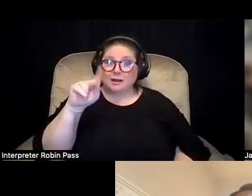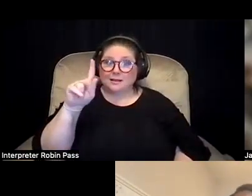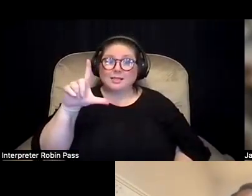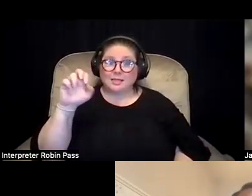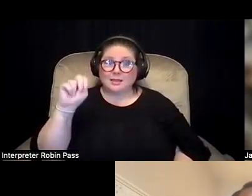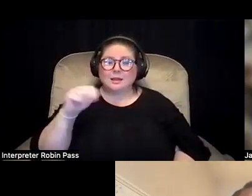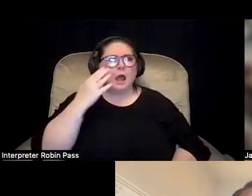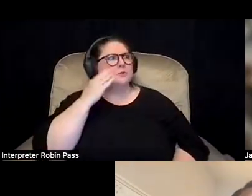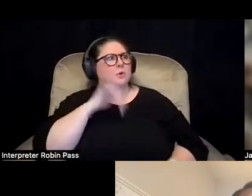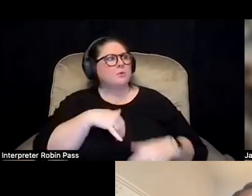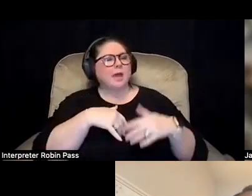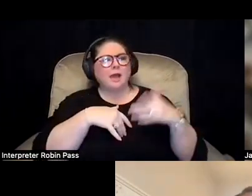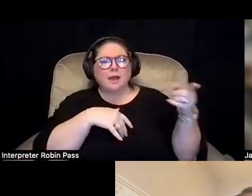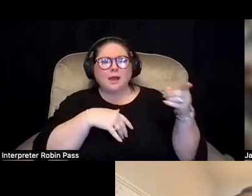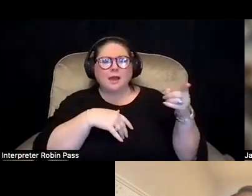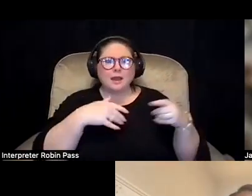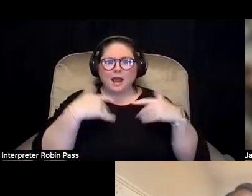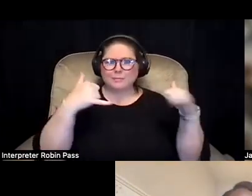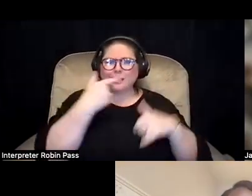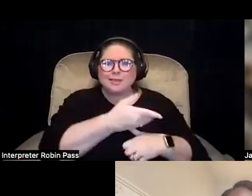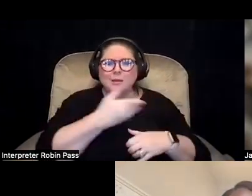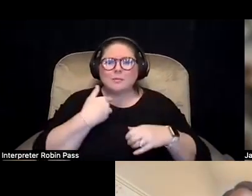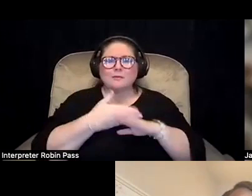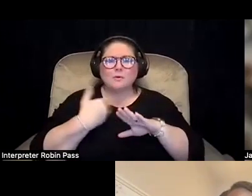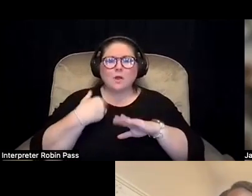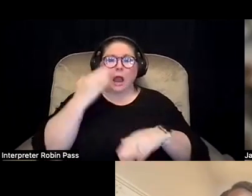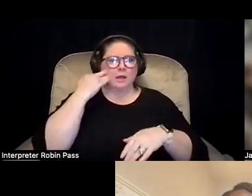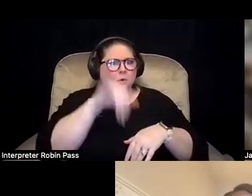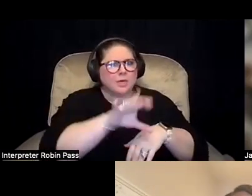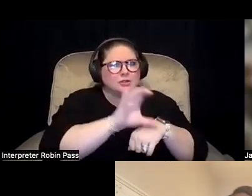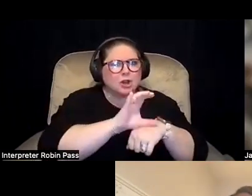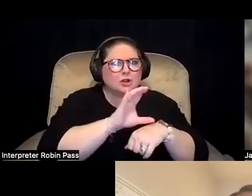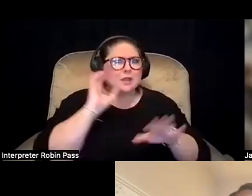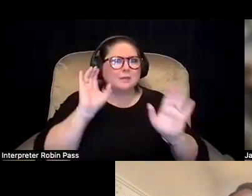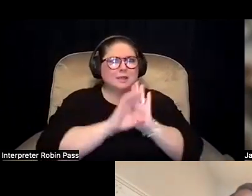played at that park before or i know that church that's in this picture because i drive past it or